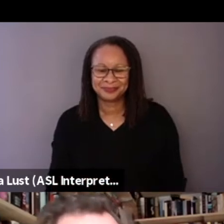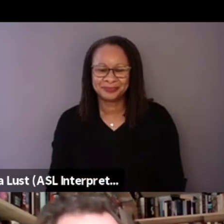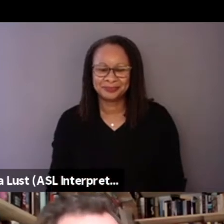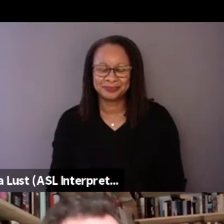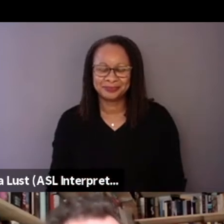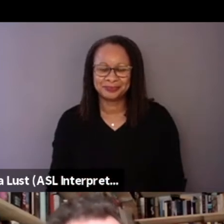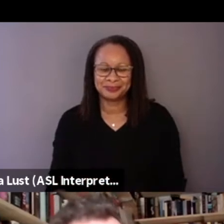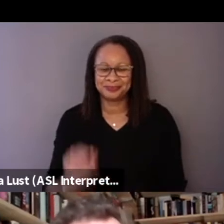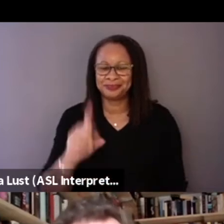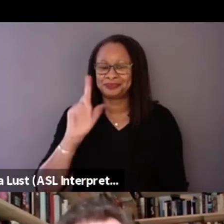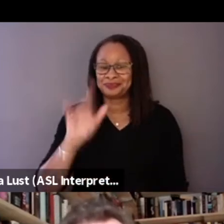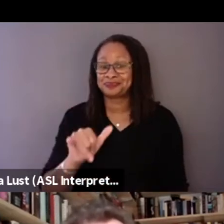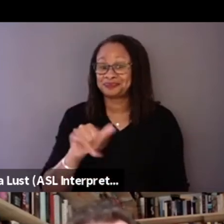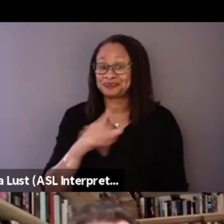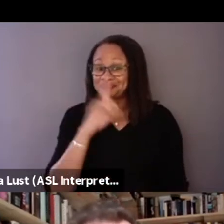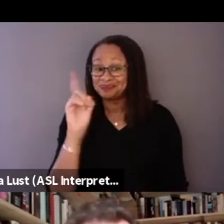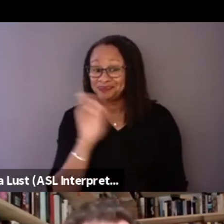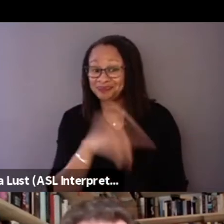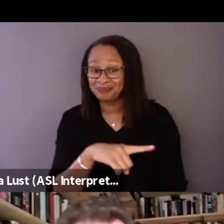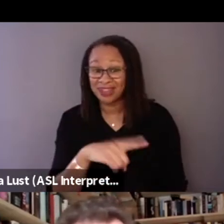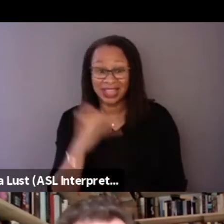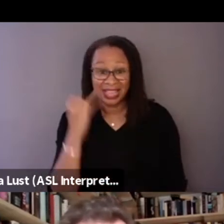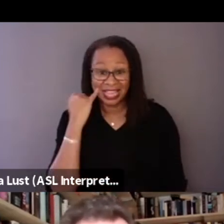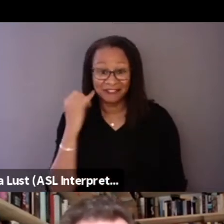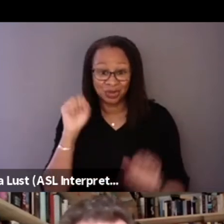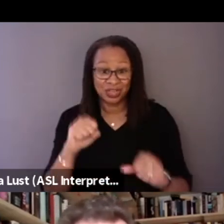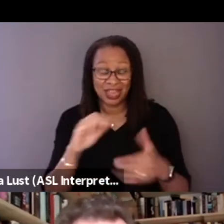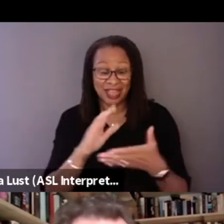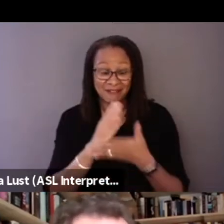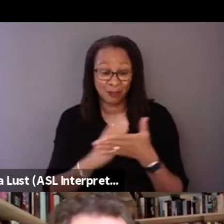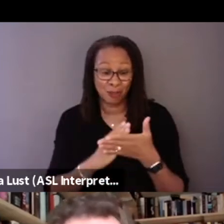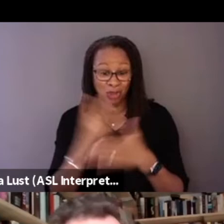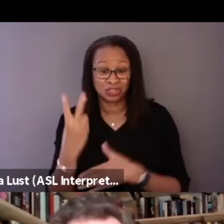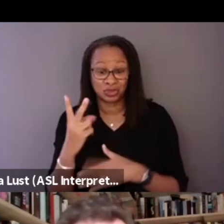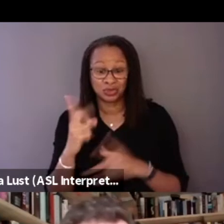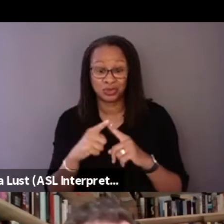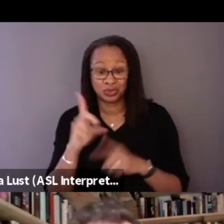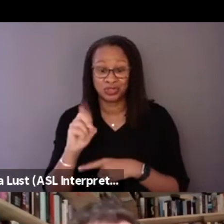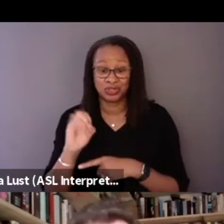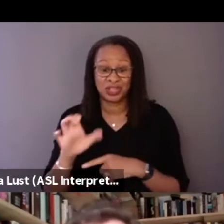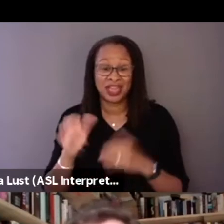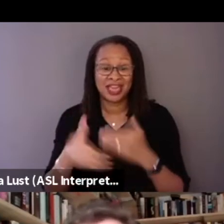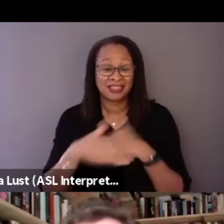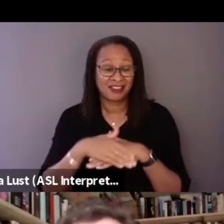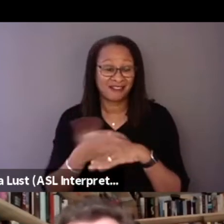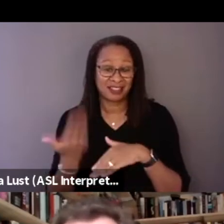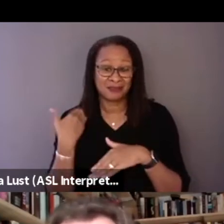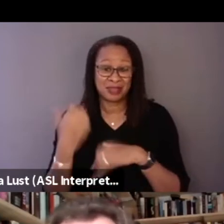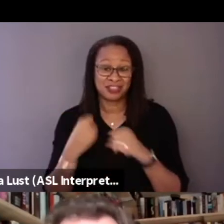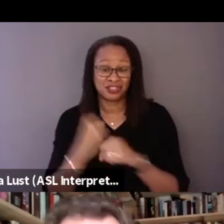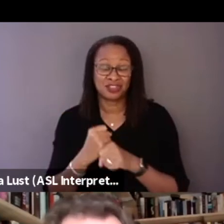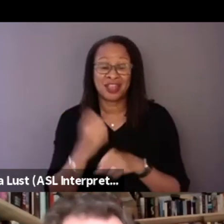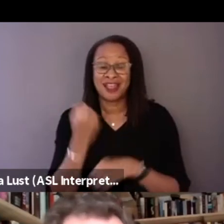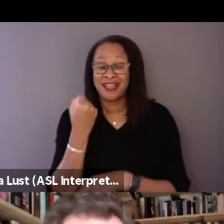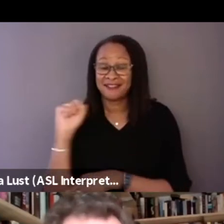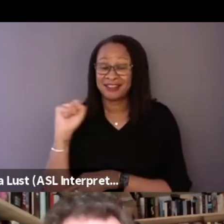Ady, can I ask if you could have a part two of this documentary that covered this past year in activism through your eyes,